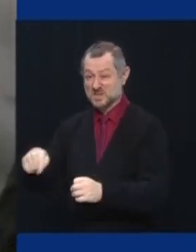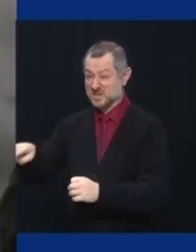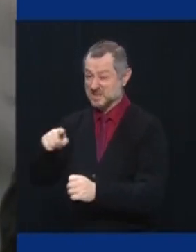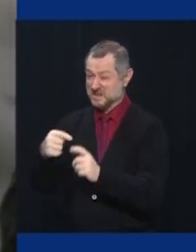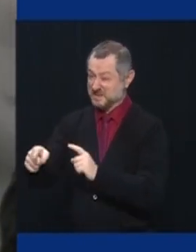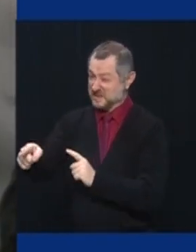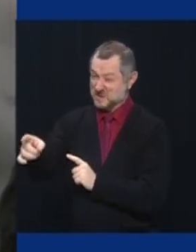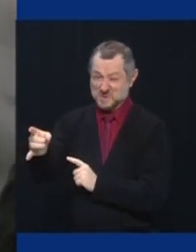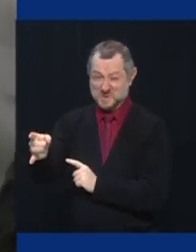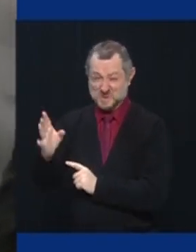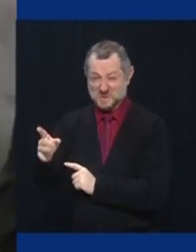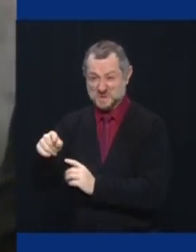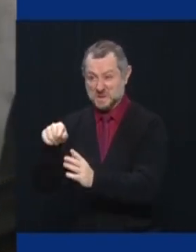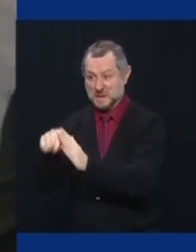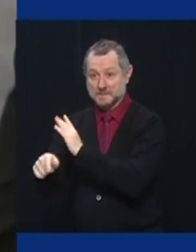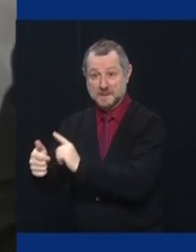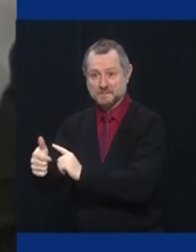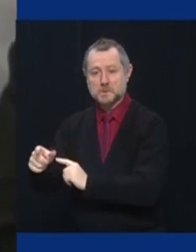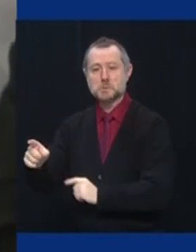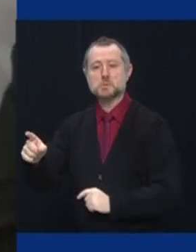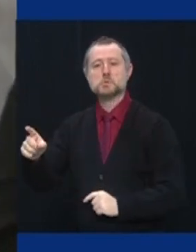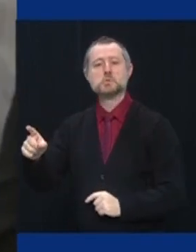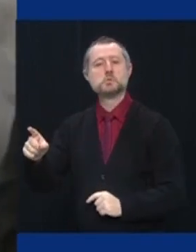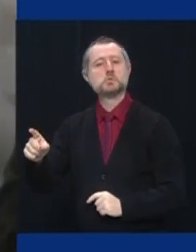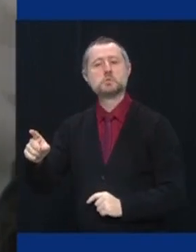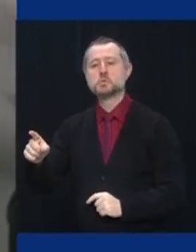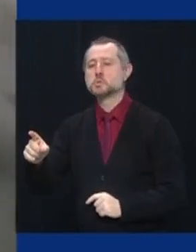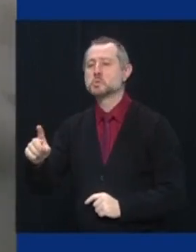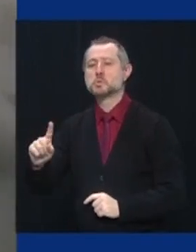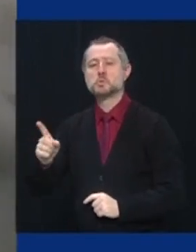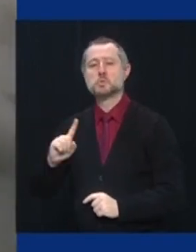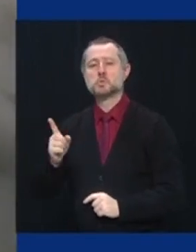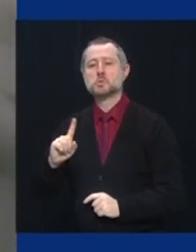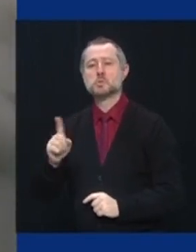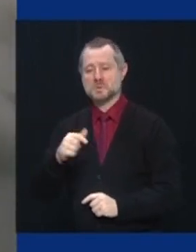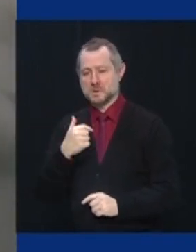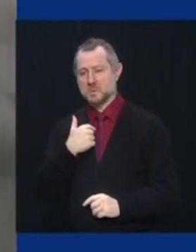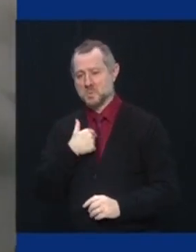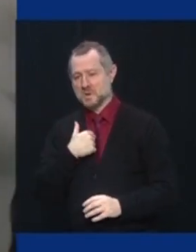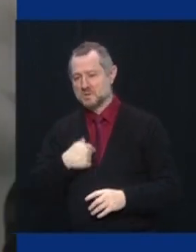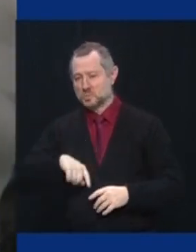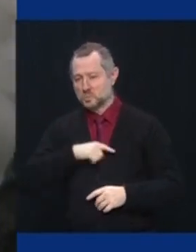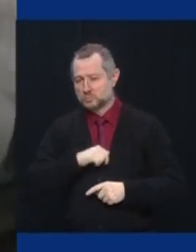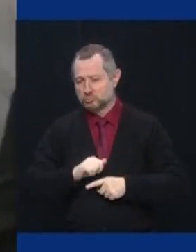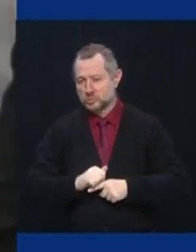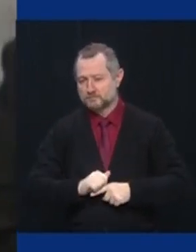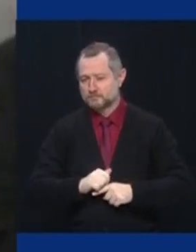YOU GO OUT AND YOU WIN THE WAR. YOU GO OUT AND YOU DEFEAT THE ENEMY. THE ENEMY DOESN'T DEFEAT